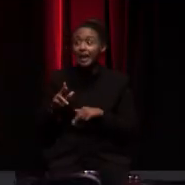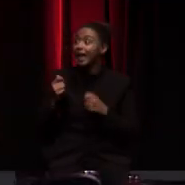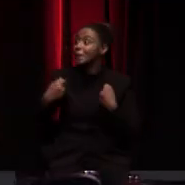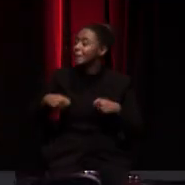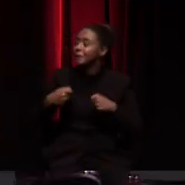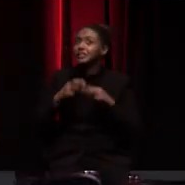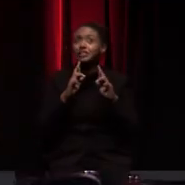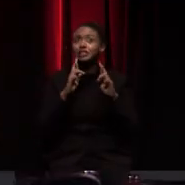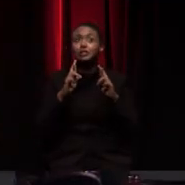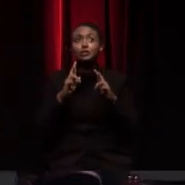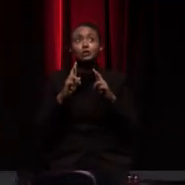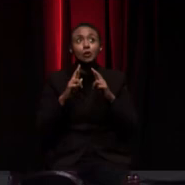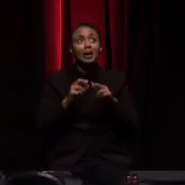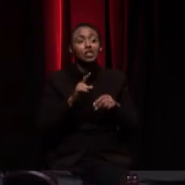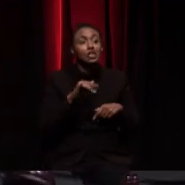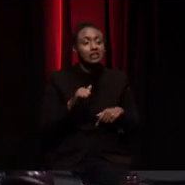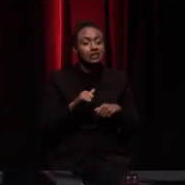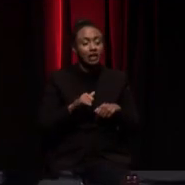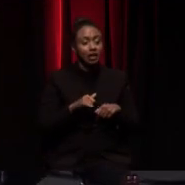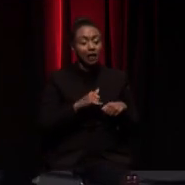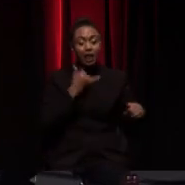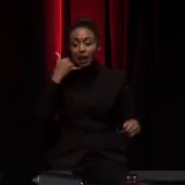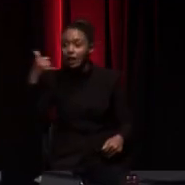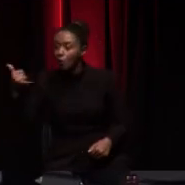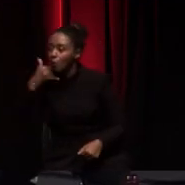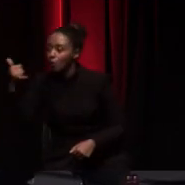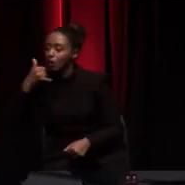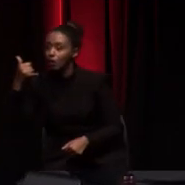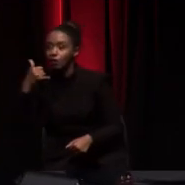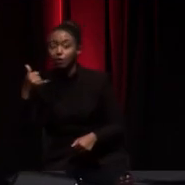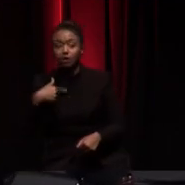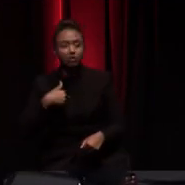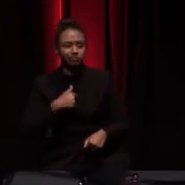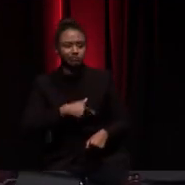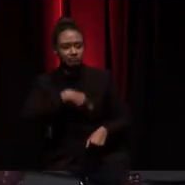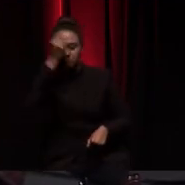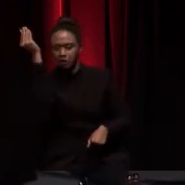whenever the phone rang. She is now a portrait photographer. She turned to a different thing, see?